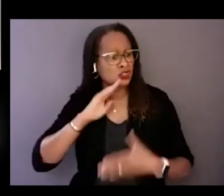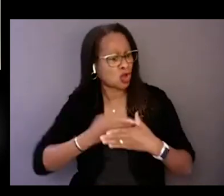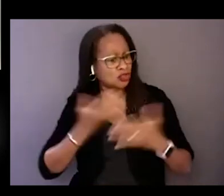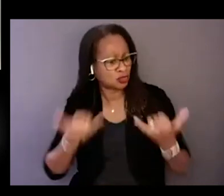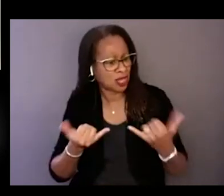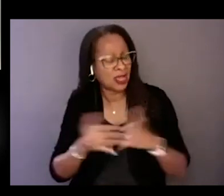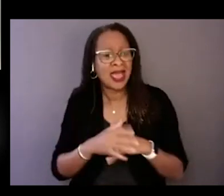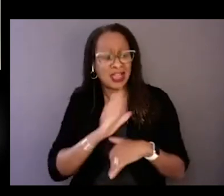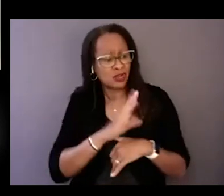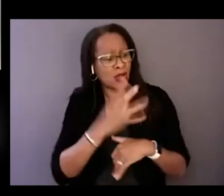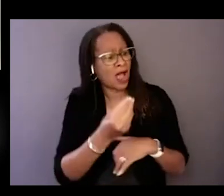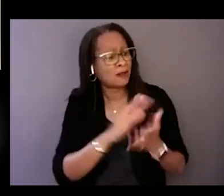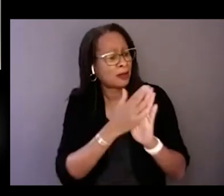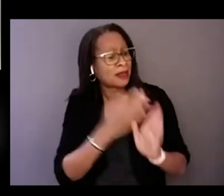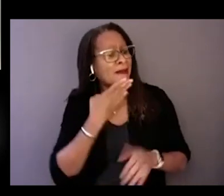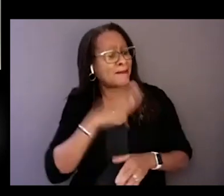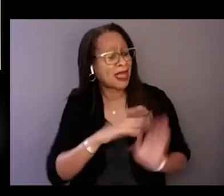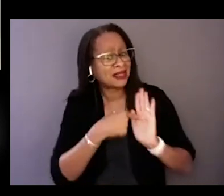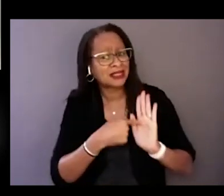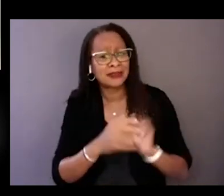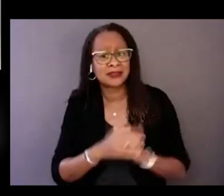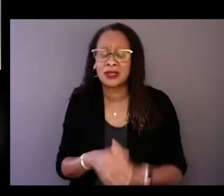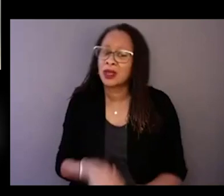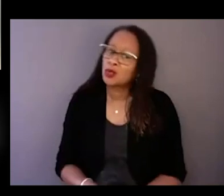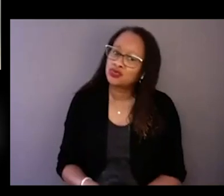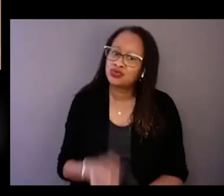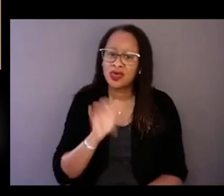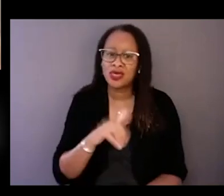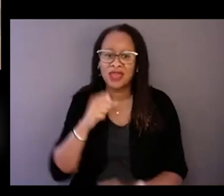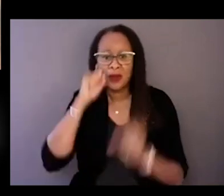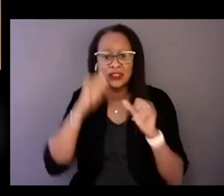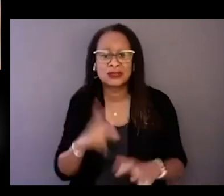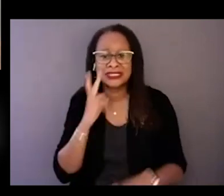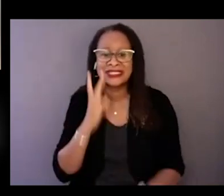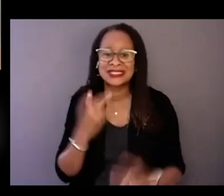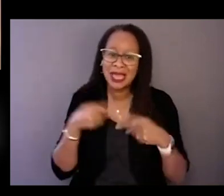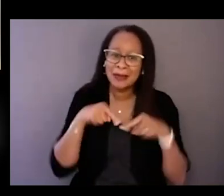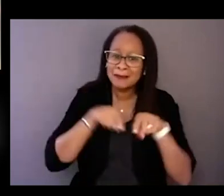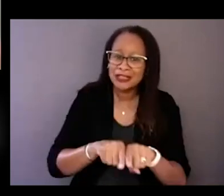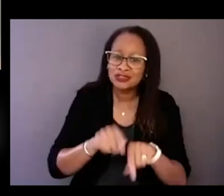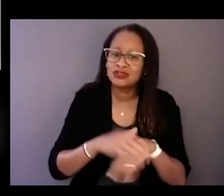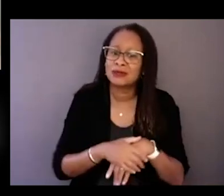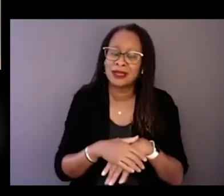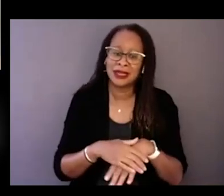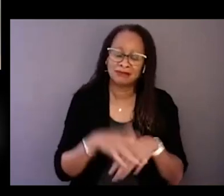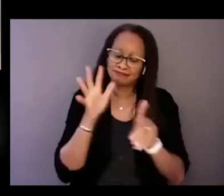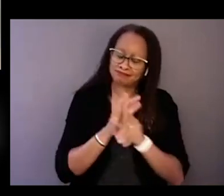And it was surprising to see mainstream journalists kind of trafficking in that.